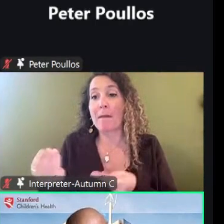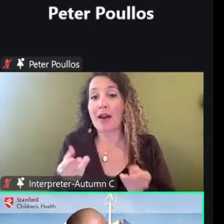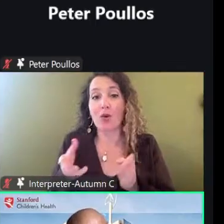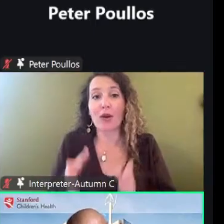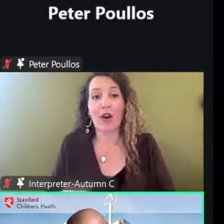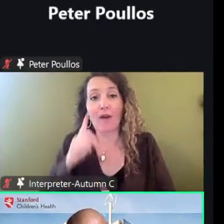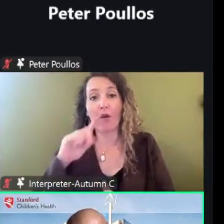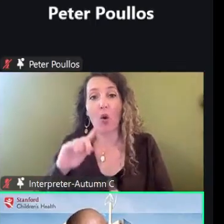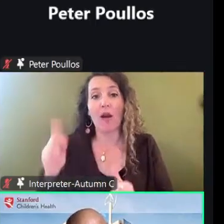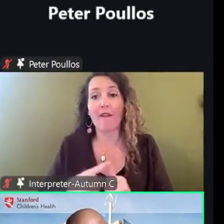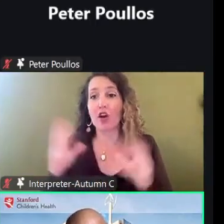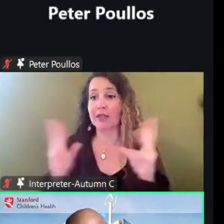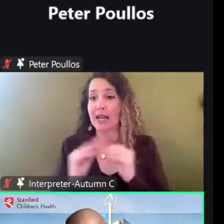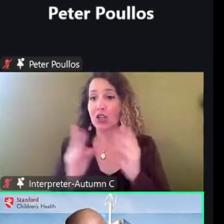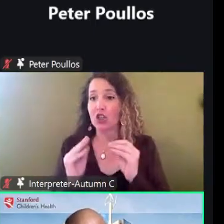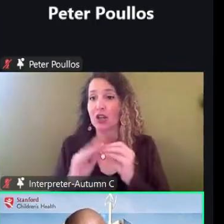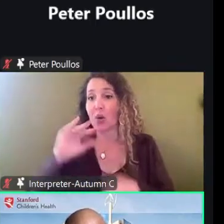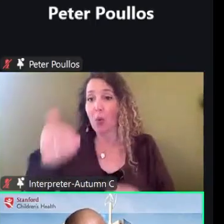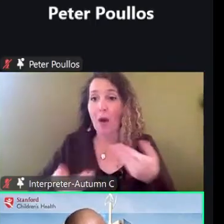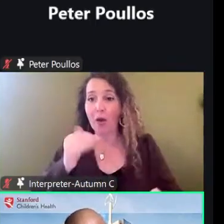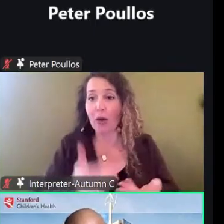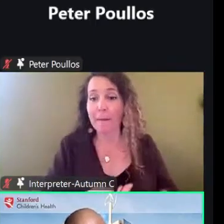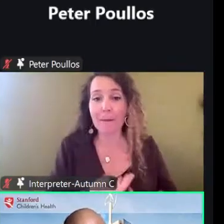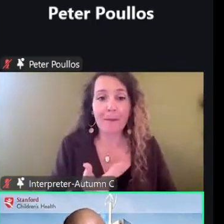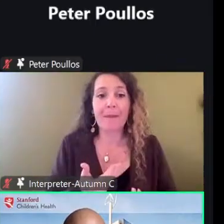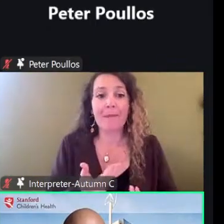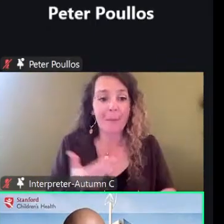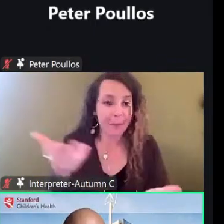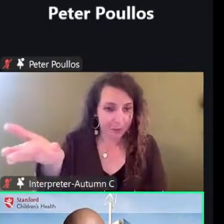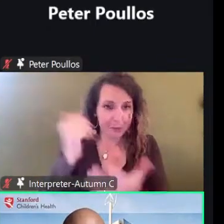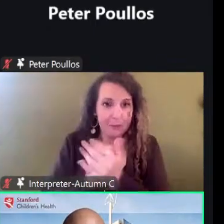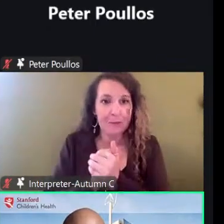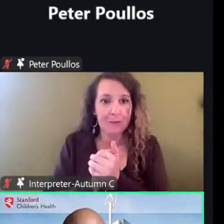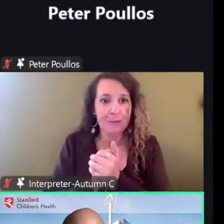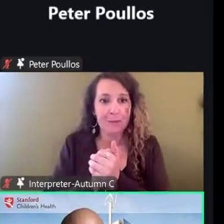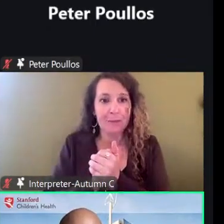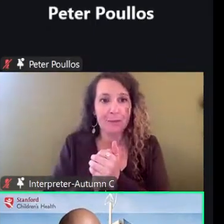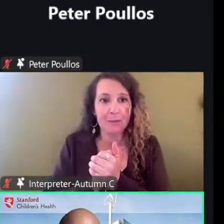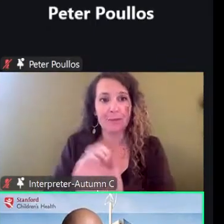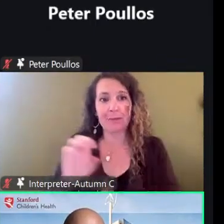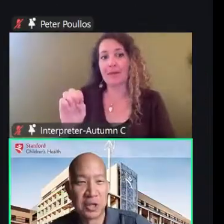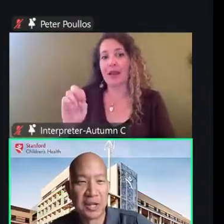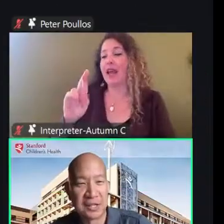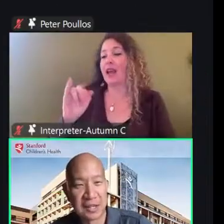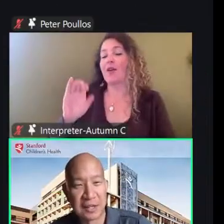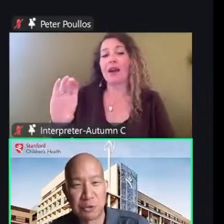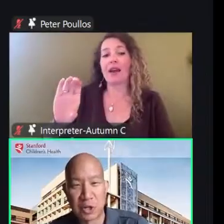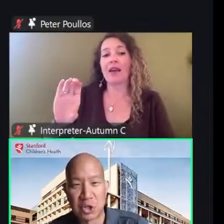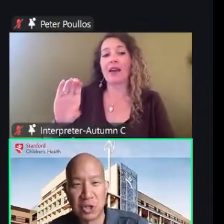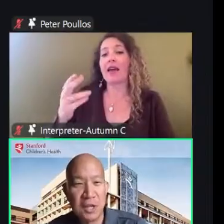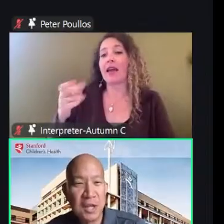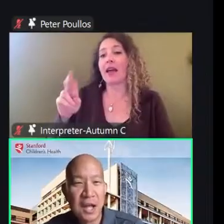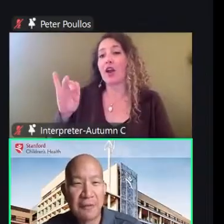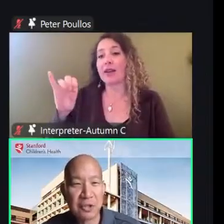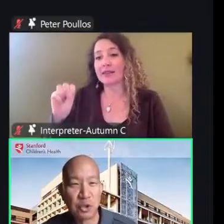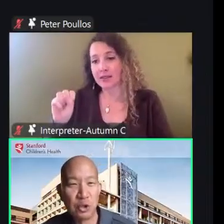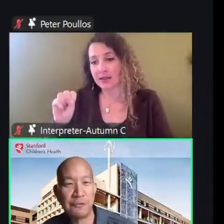now. Uh we'll welcome to the chat uh Eric Harris. He is associate executive director of external